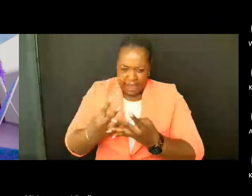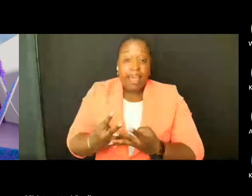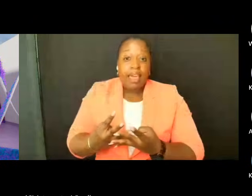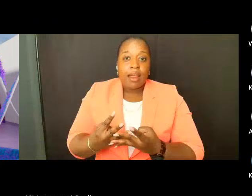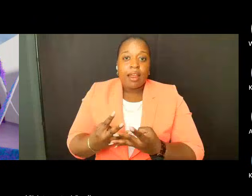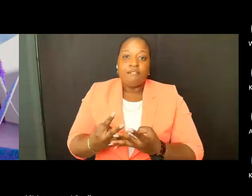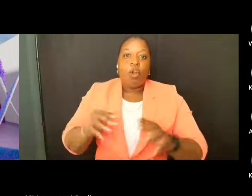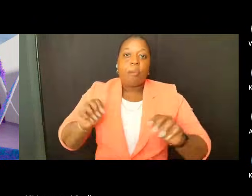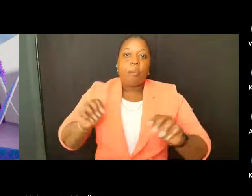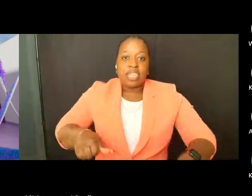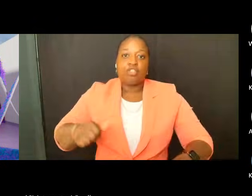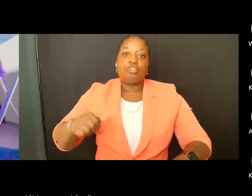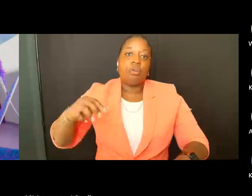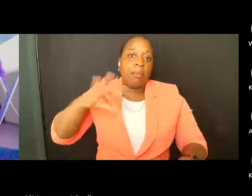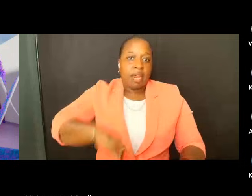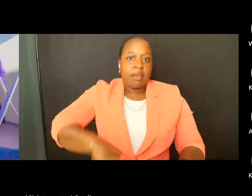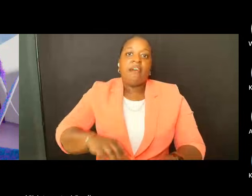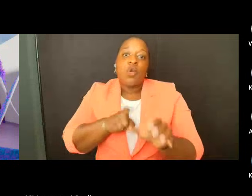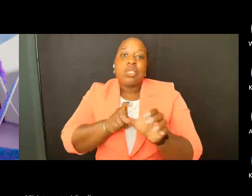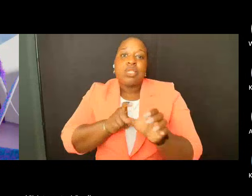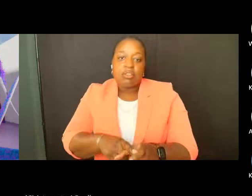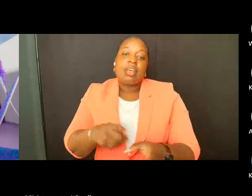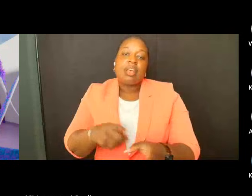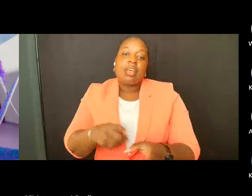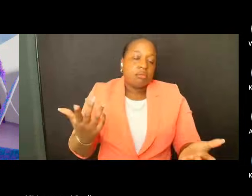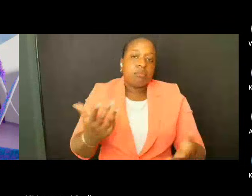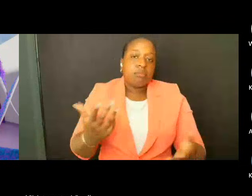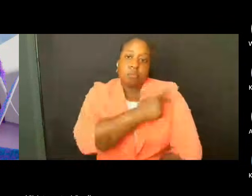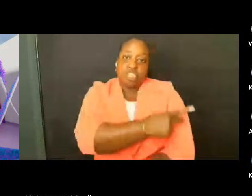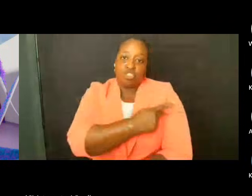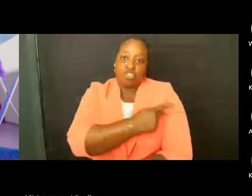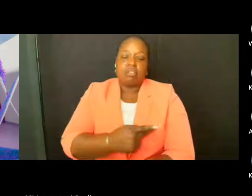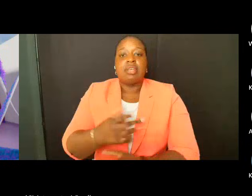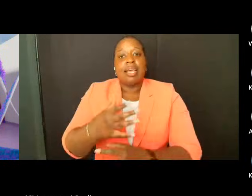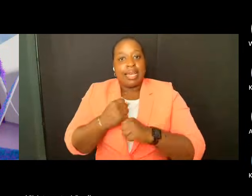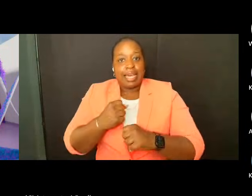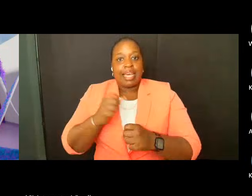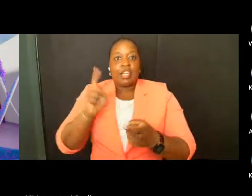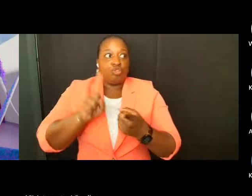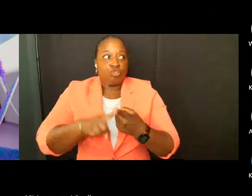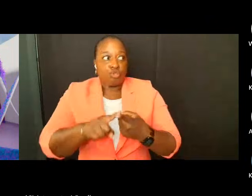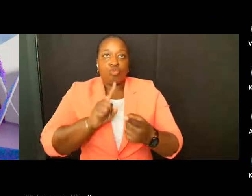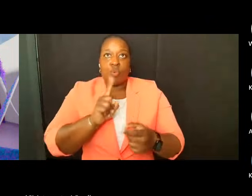sickle cell patients get to the point where they can be offered to those patients.